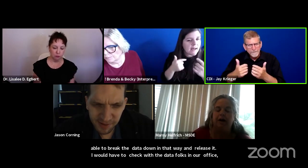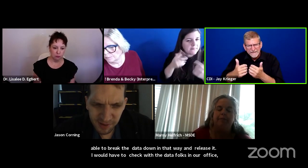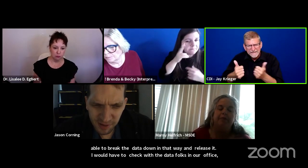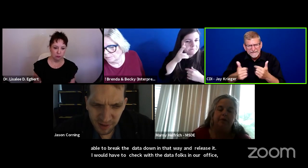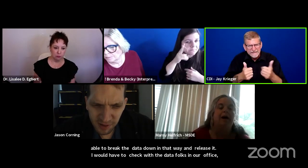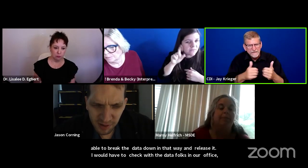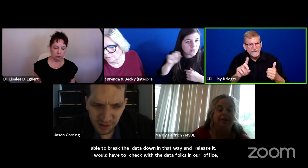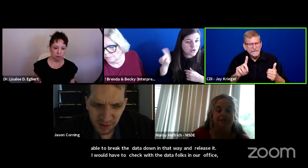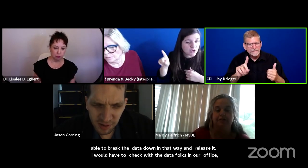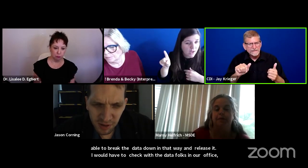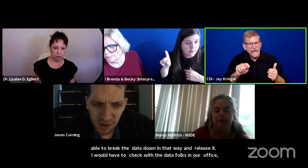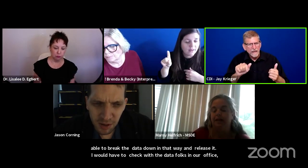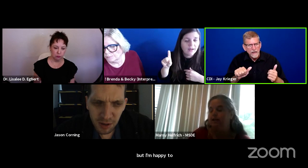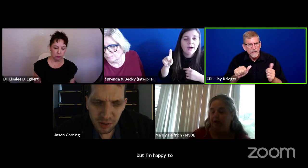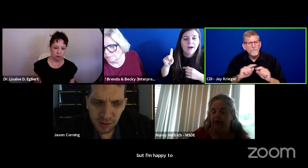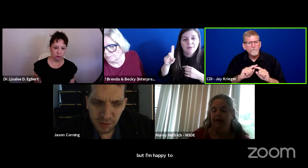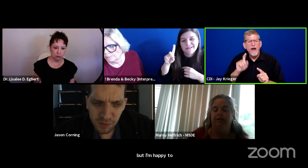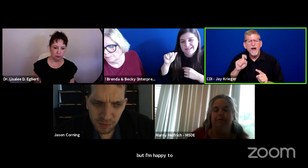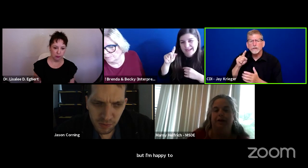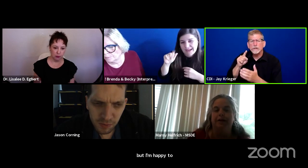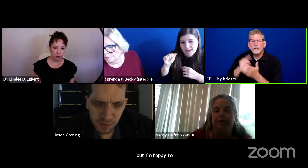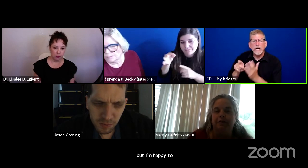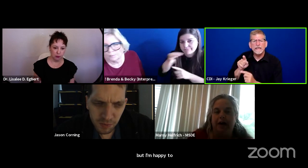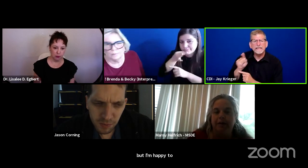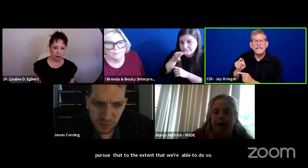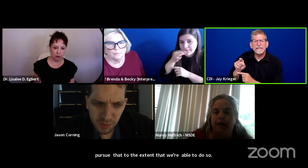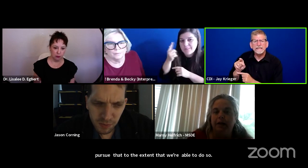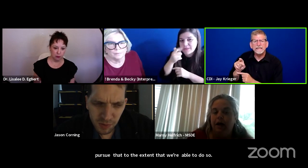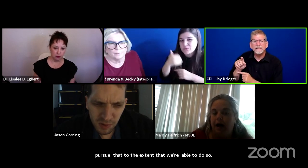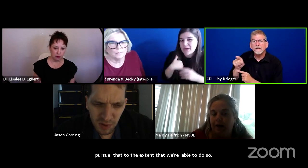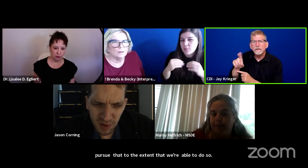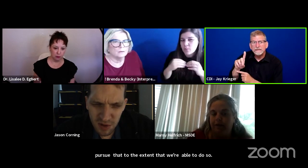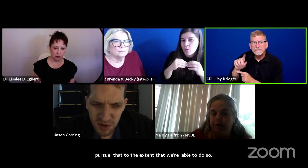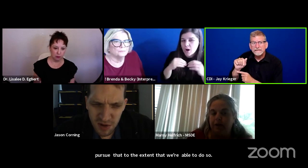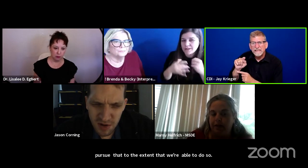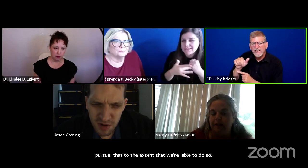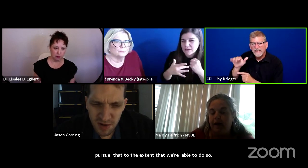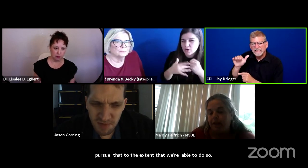There are certain complications with the data that we can get into at another time, but I'm happy to look into that.